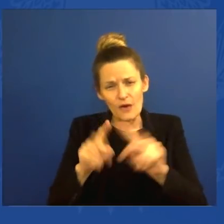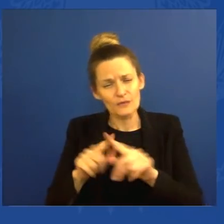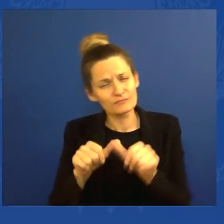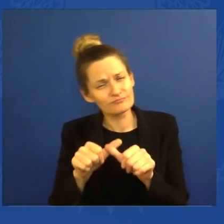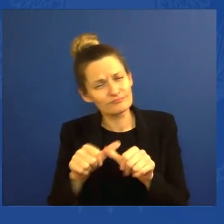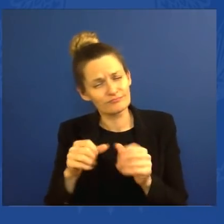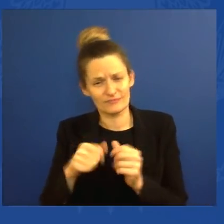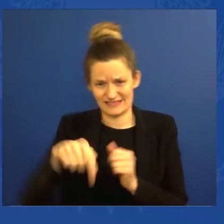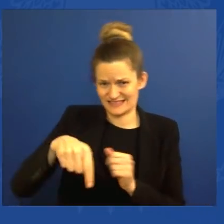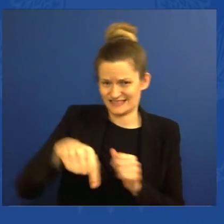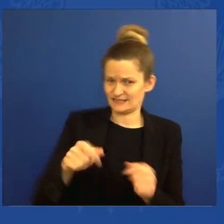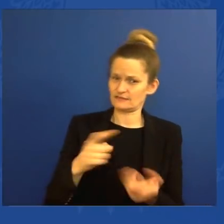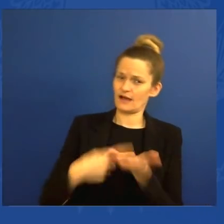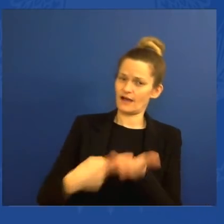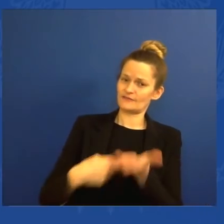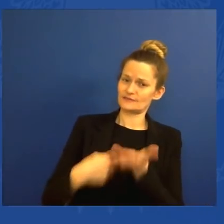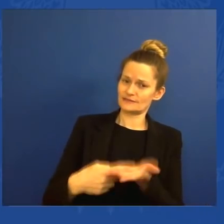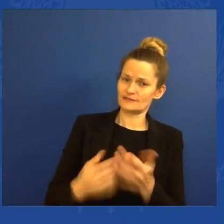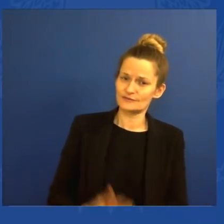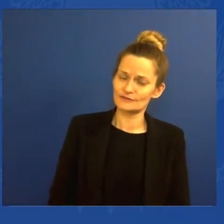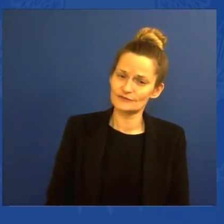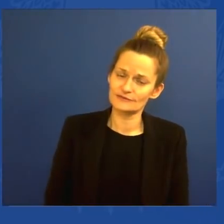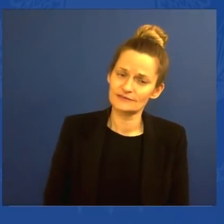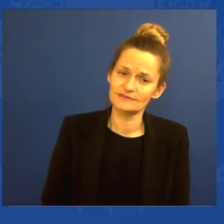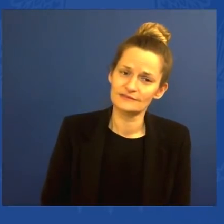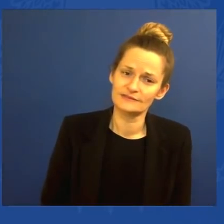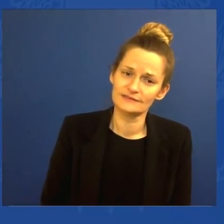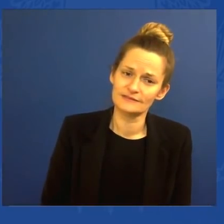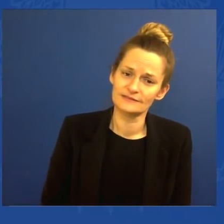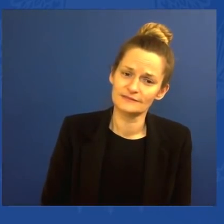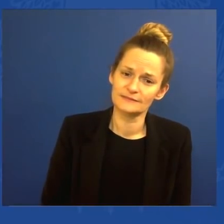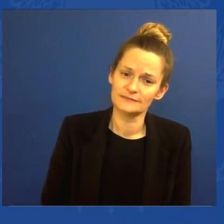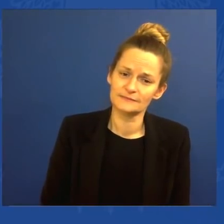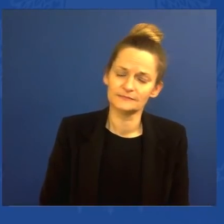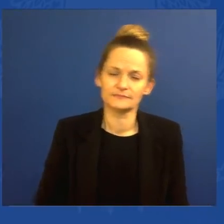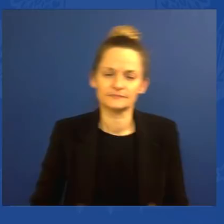is that as everything changes,